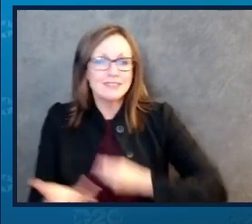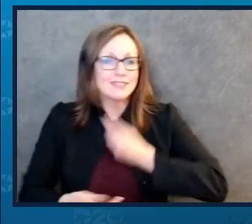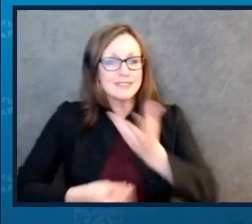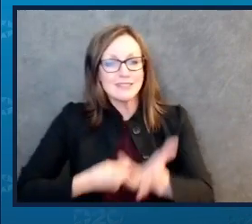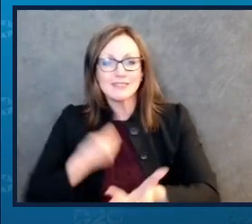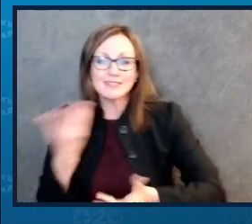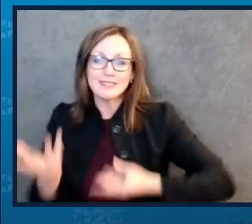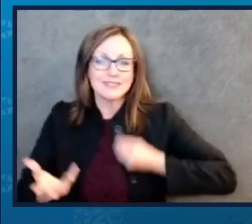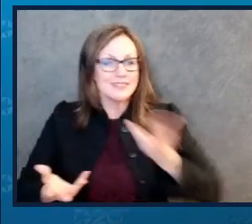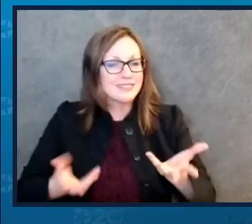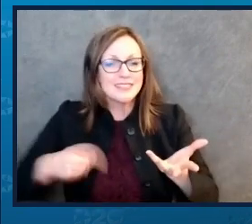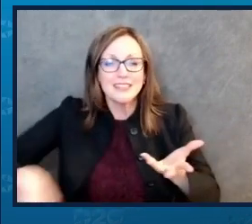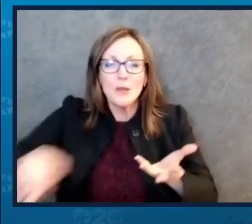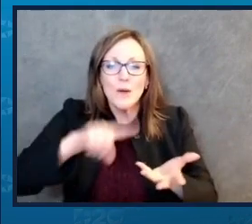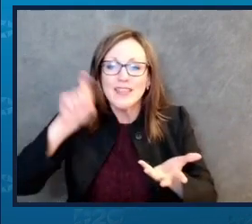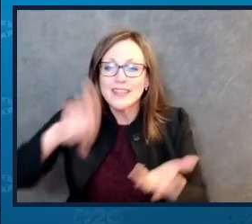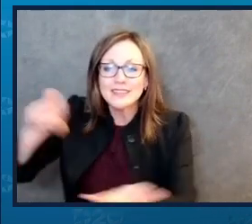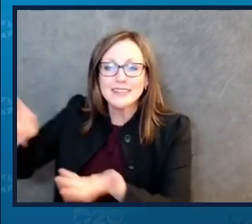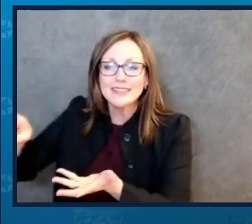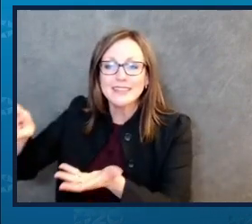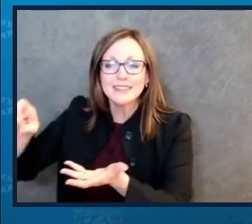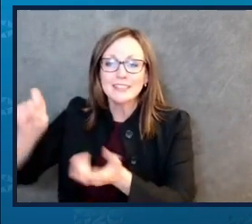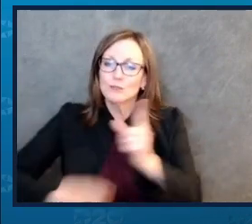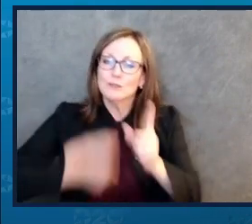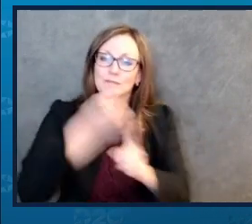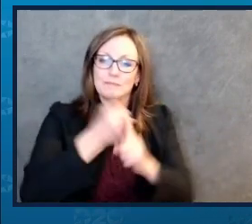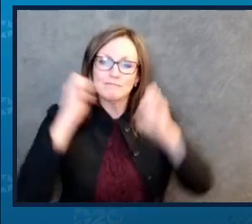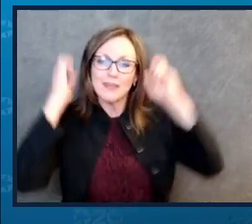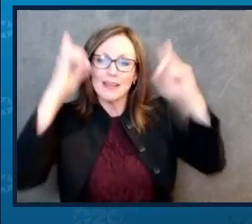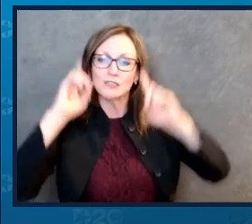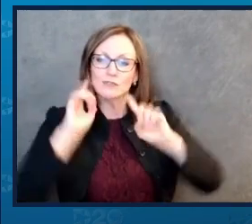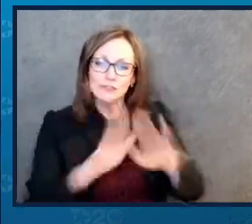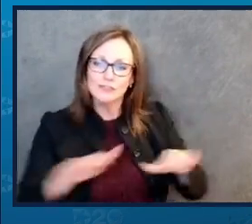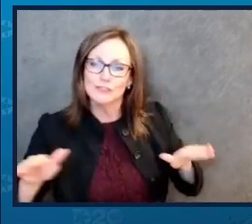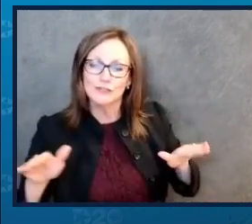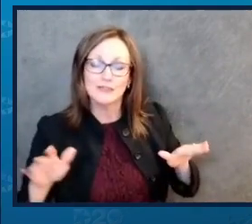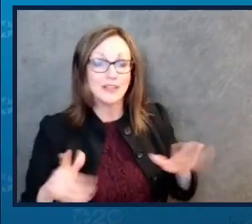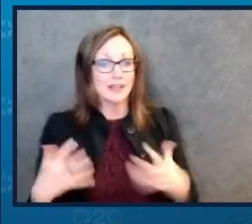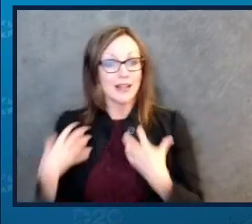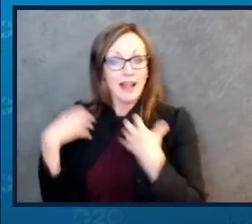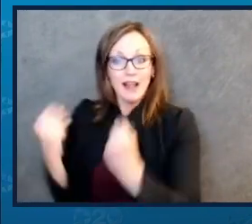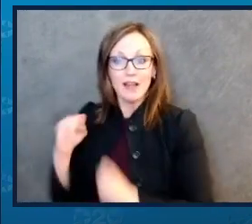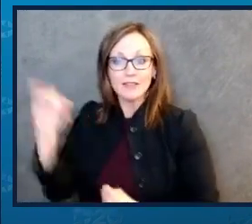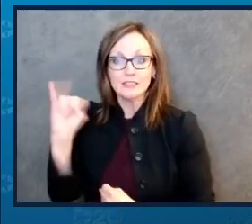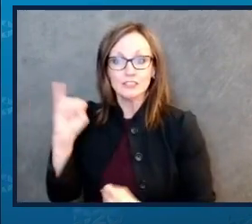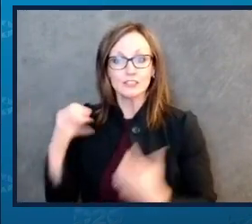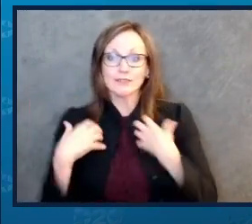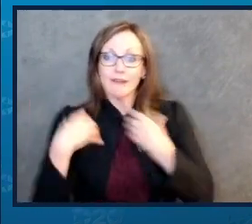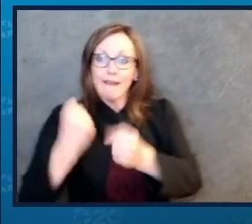SHE REPRESENTS HER CONCERNS ABOUT HEALTH CARE. HEALTH CARE IS THE NUMBER ONE ISSUE IN THE ELECTION.